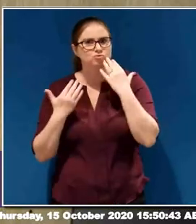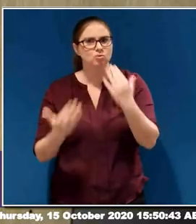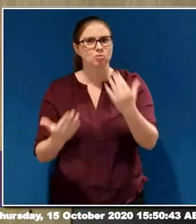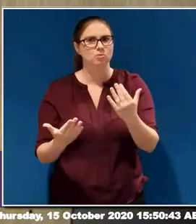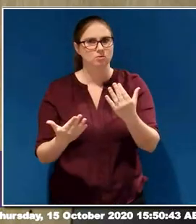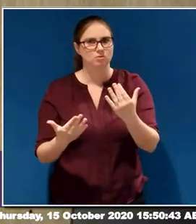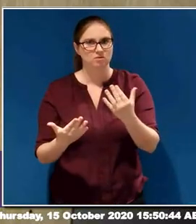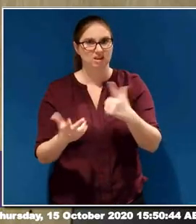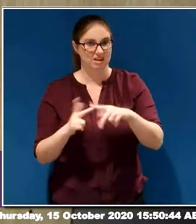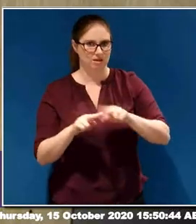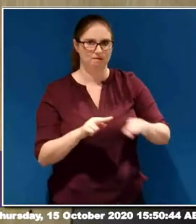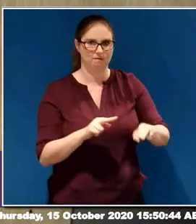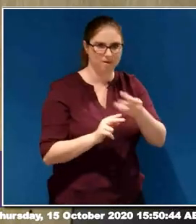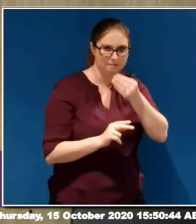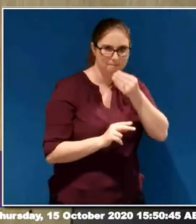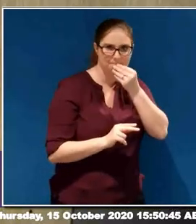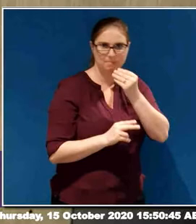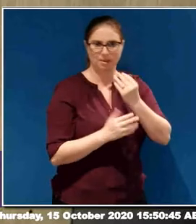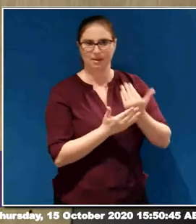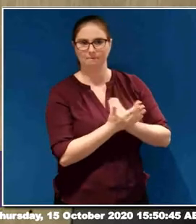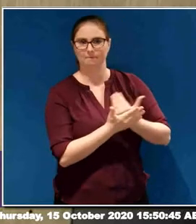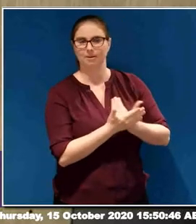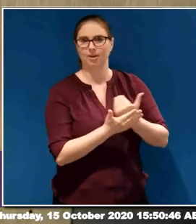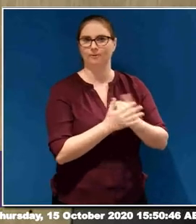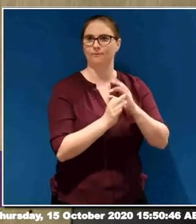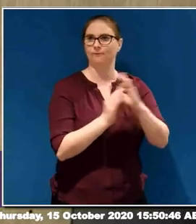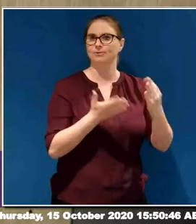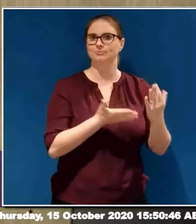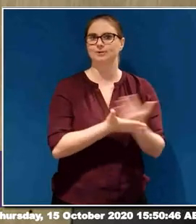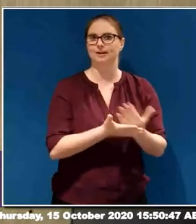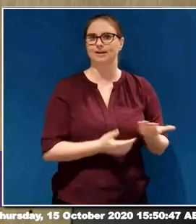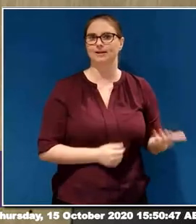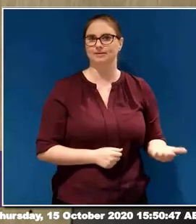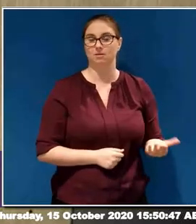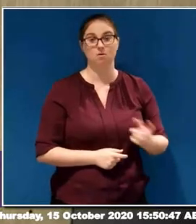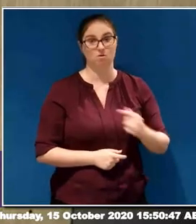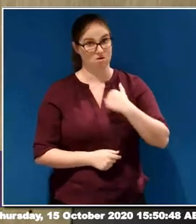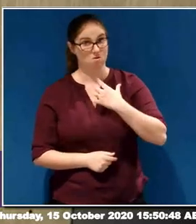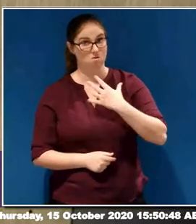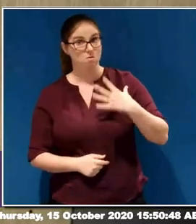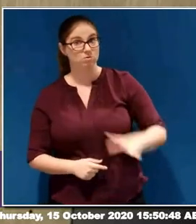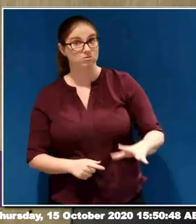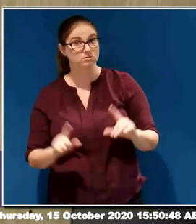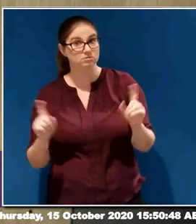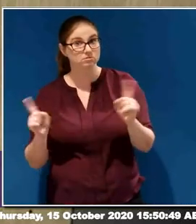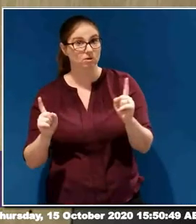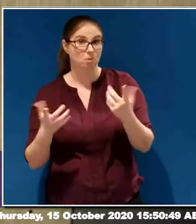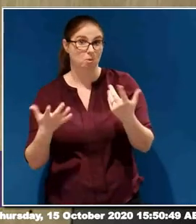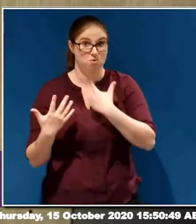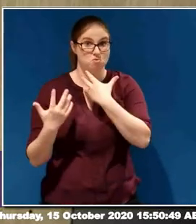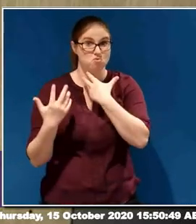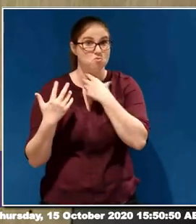So my wish is that we, probably the Commonwealth Government that would need